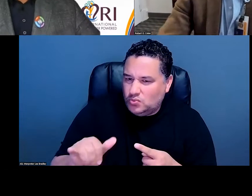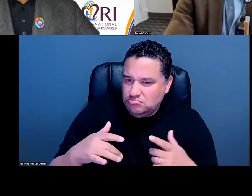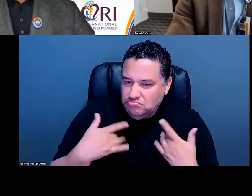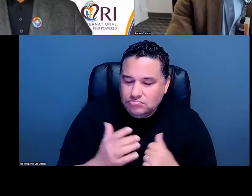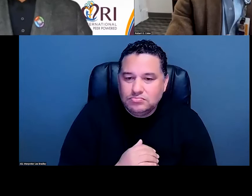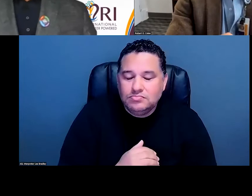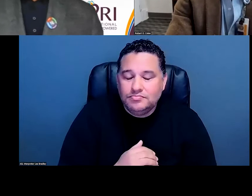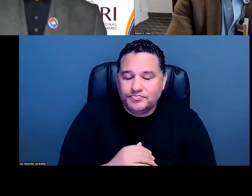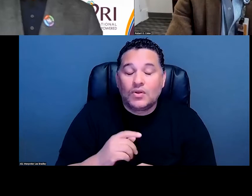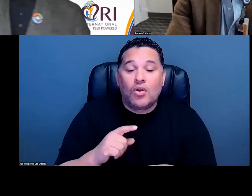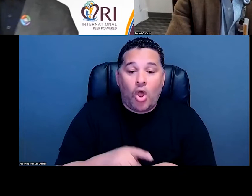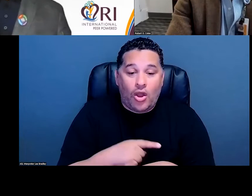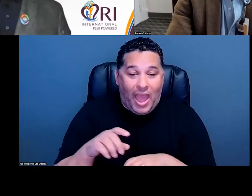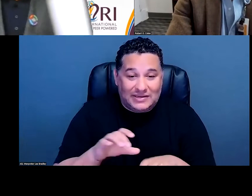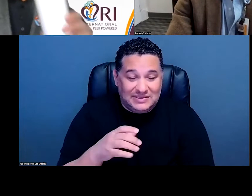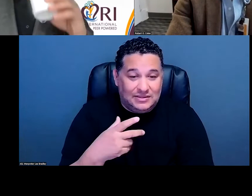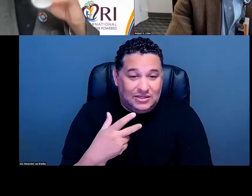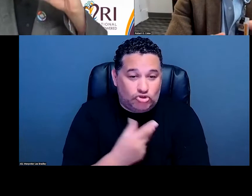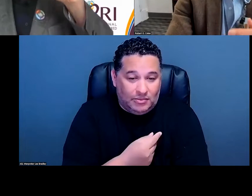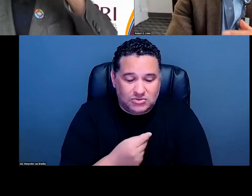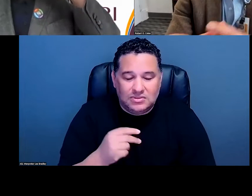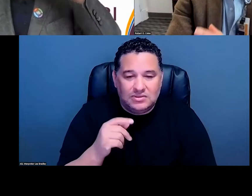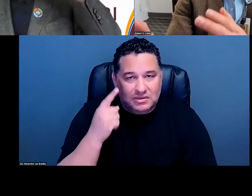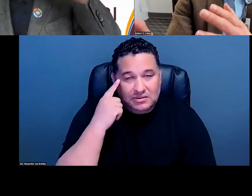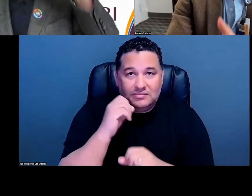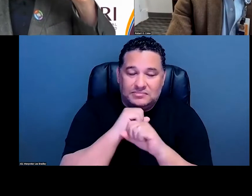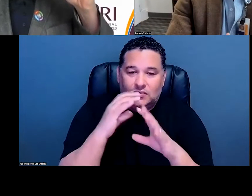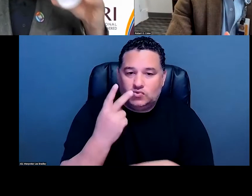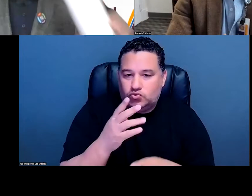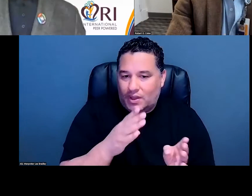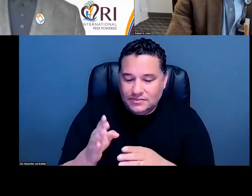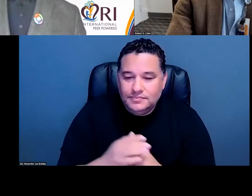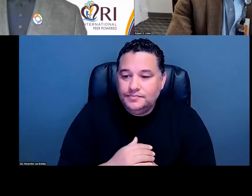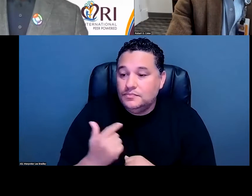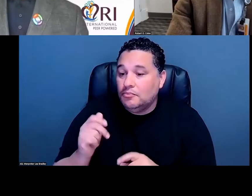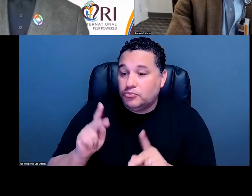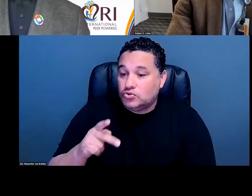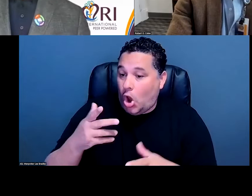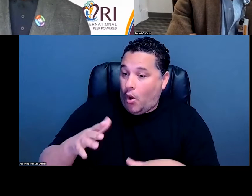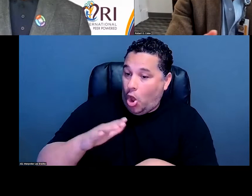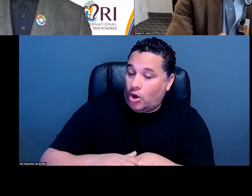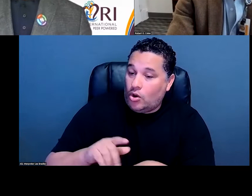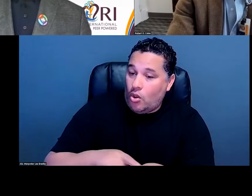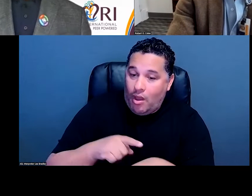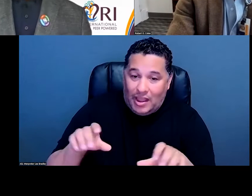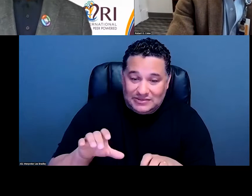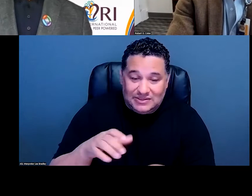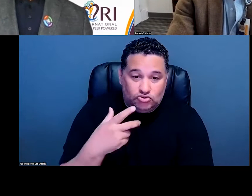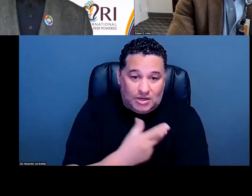MEDICATIONS IN THE CRISIS SETTING WHAT ABOUT THE ROLE OF THOSE IN CRISIS ? > FOR LONG ACTING INJECTABLES